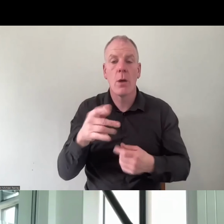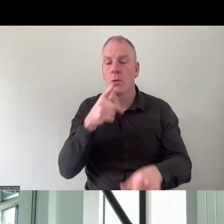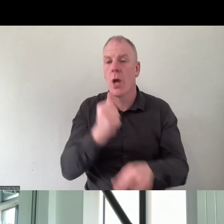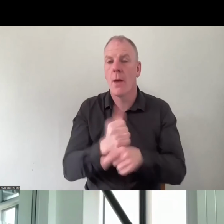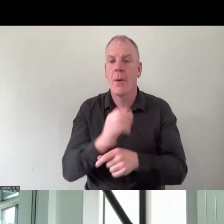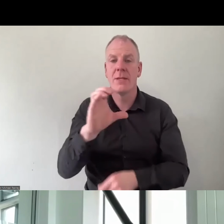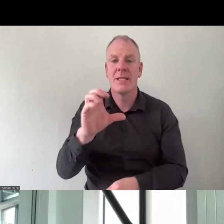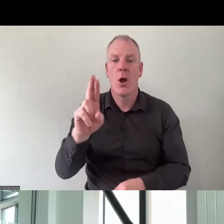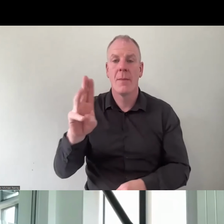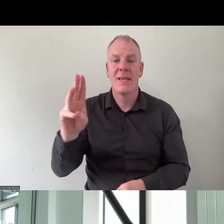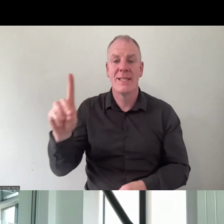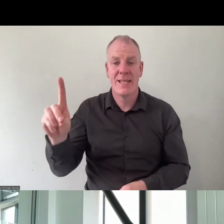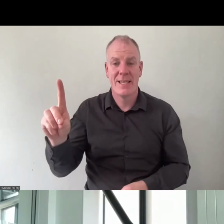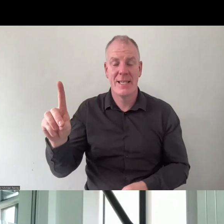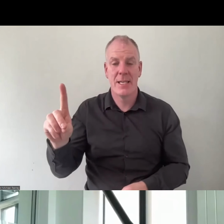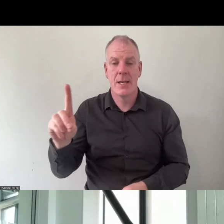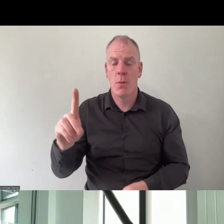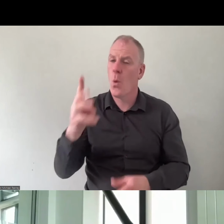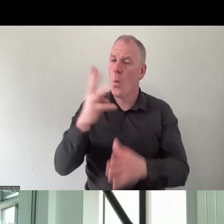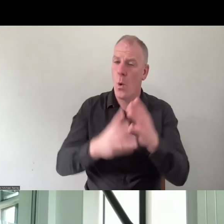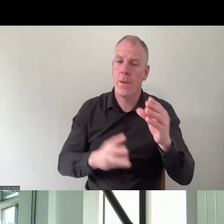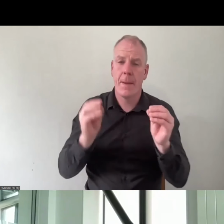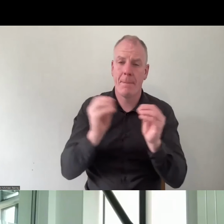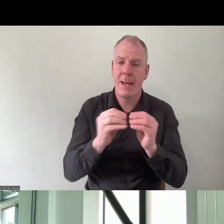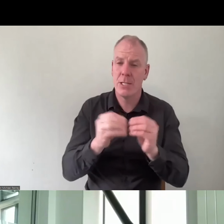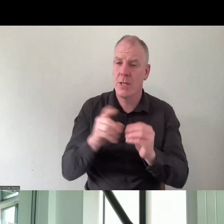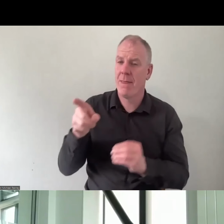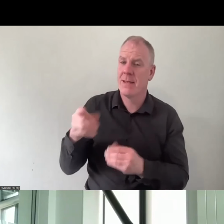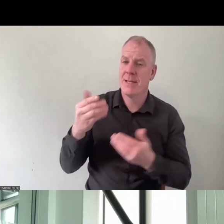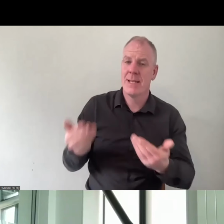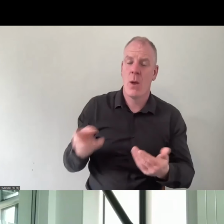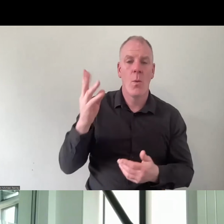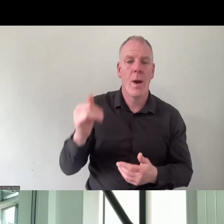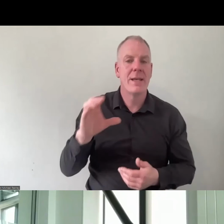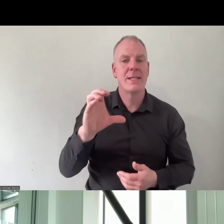but I think it's worth mentioning it, because the CRPD still has some influence